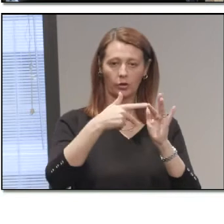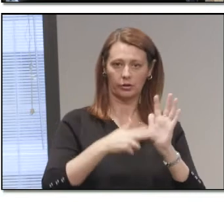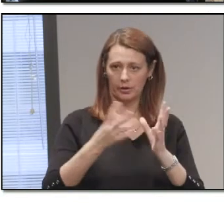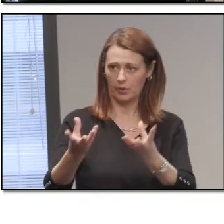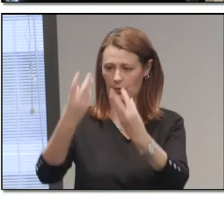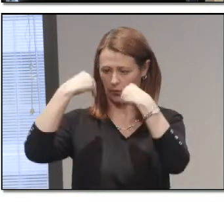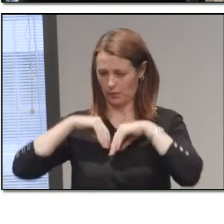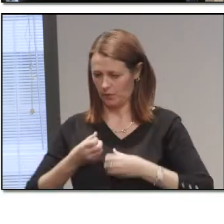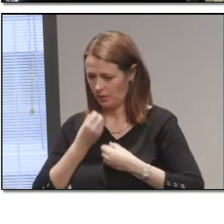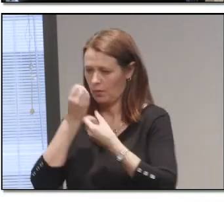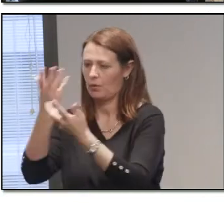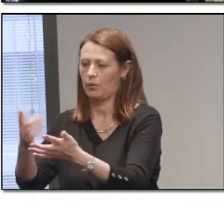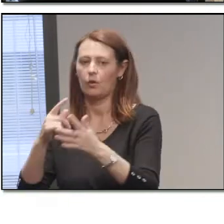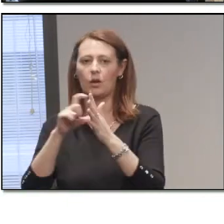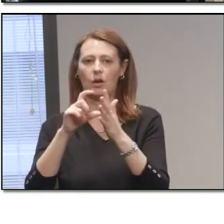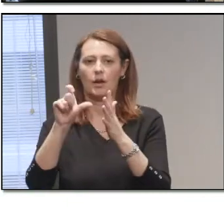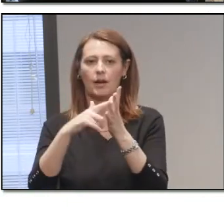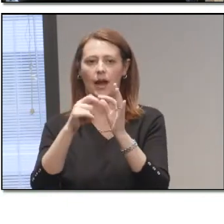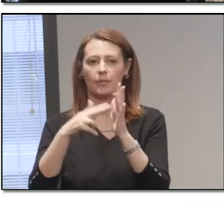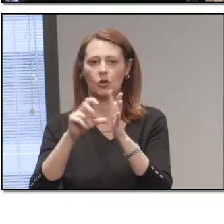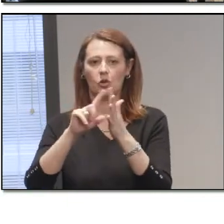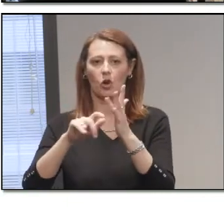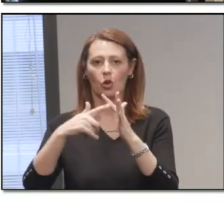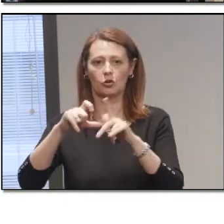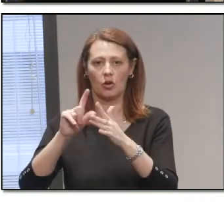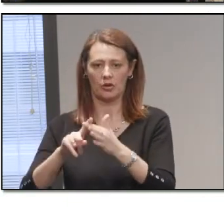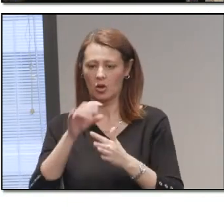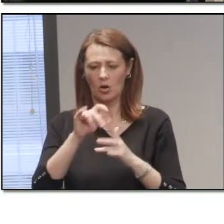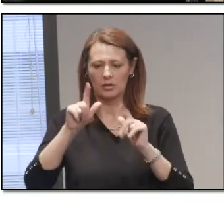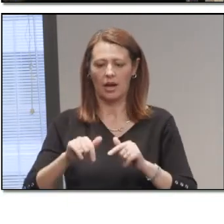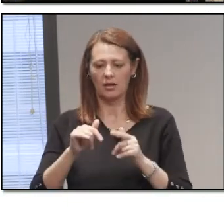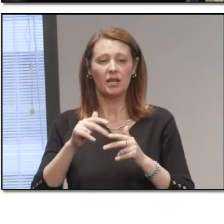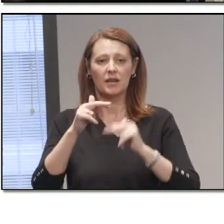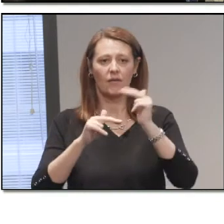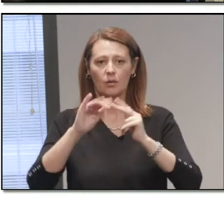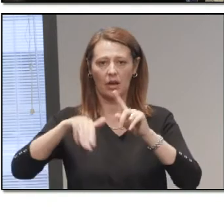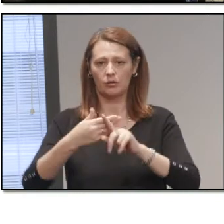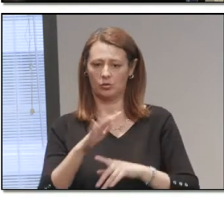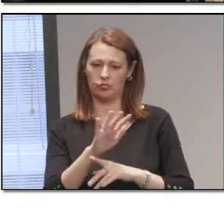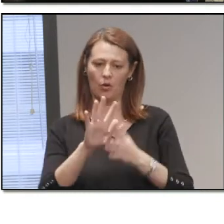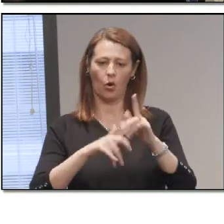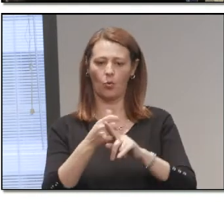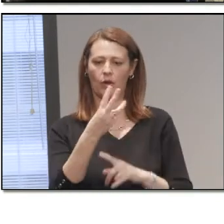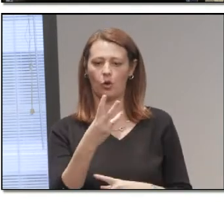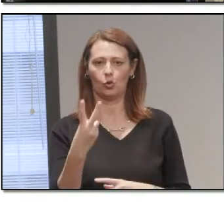dioxide out of the body, don't start developing until about 30 second week of gestation, and